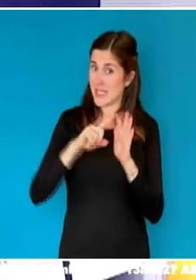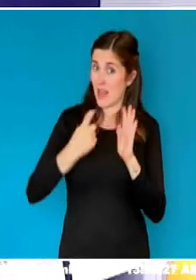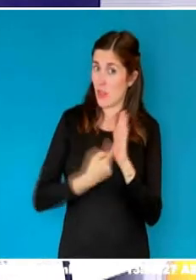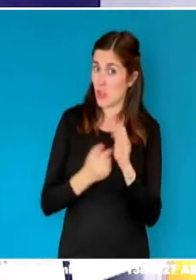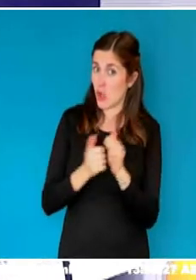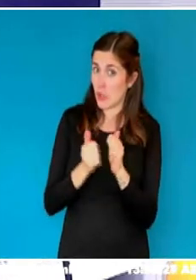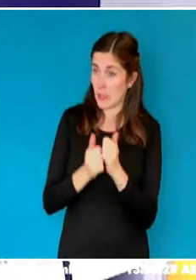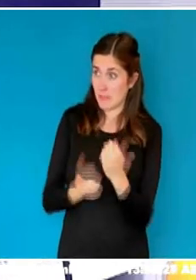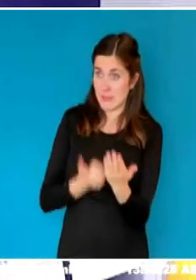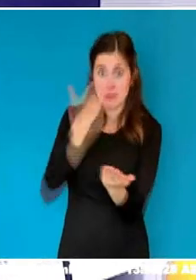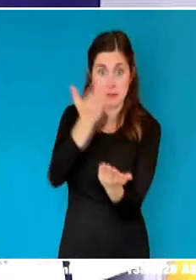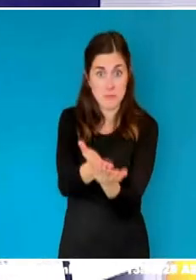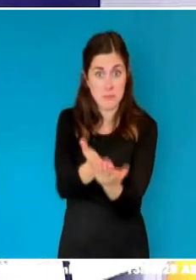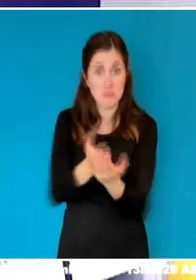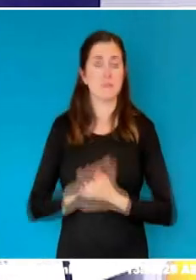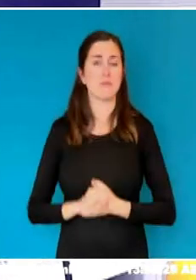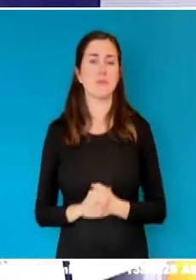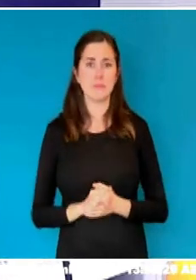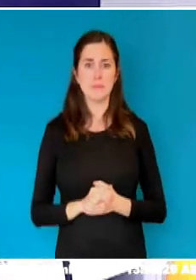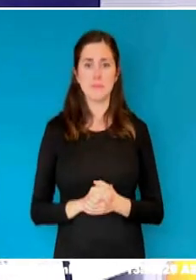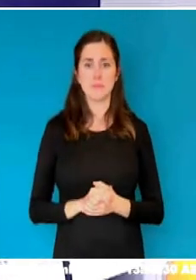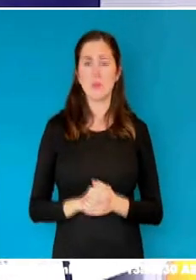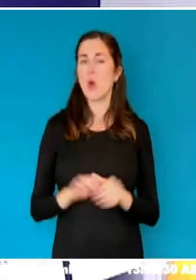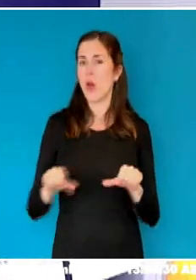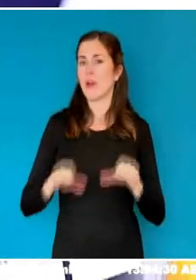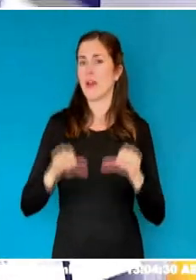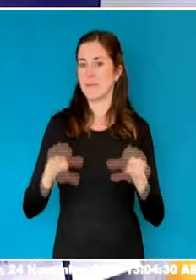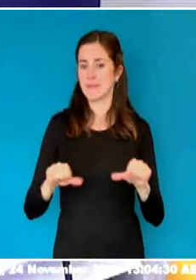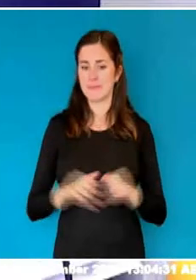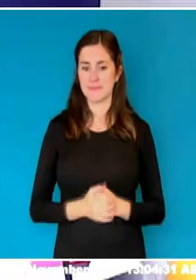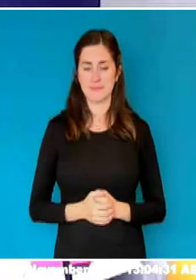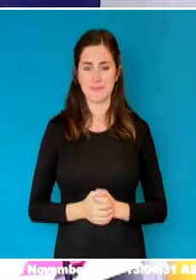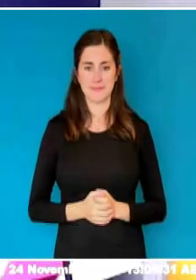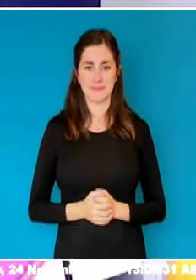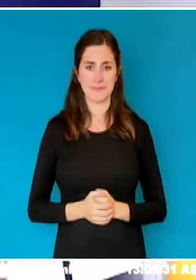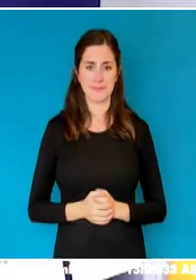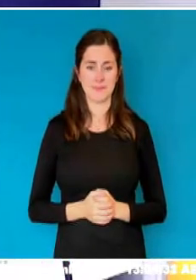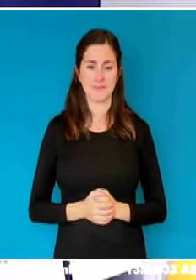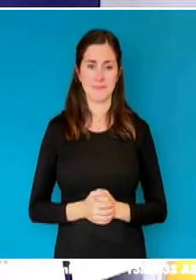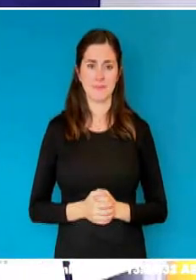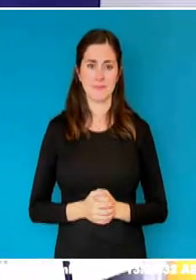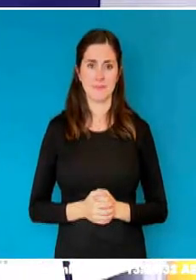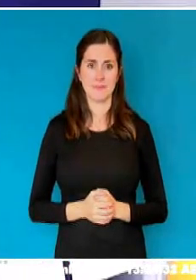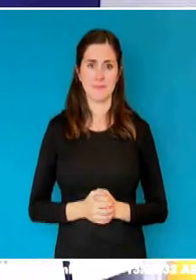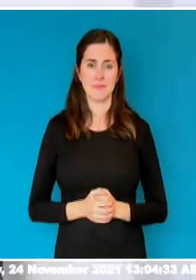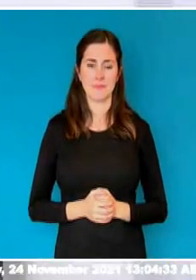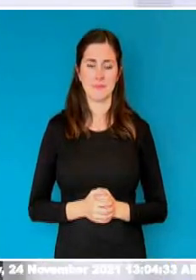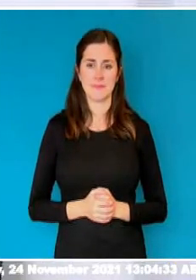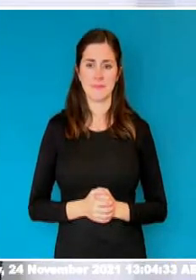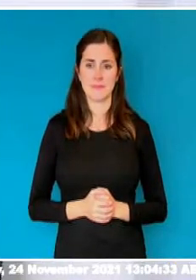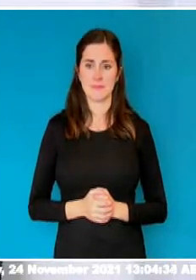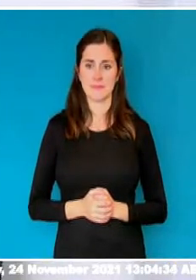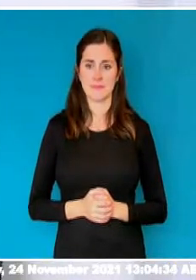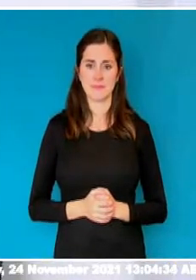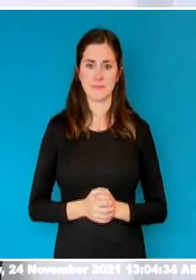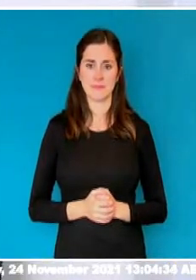Yes. All right. Yes. MS DOWSETT: I tender the